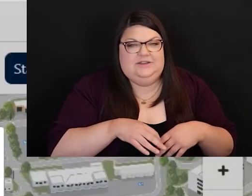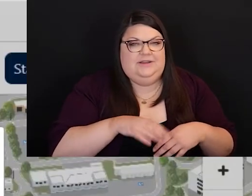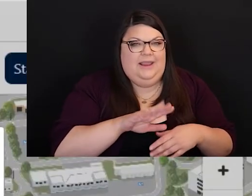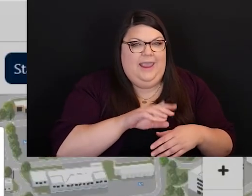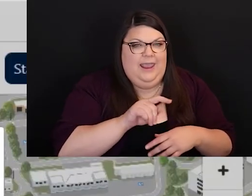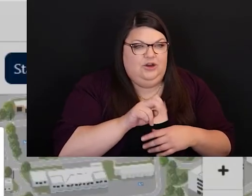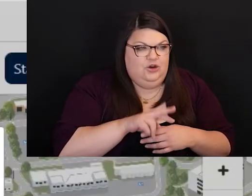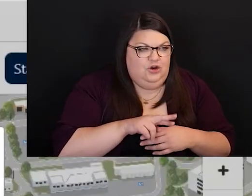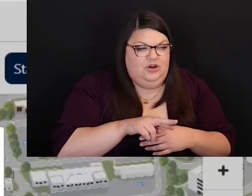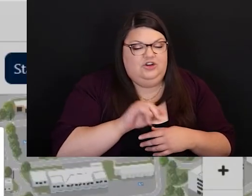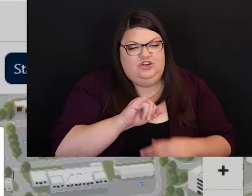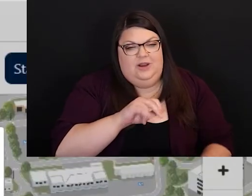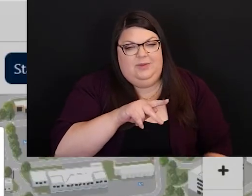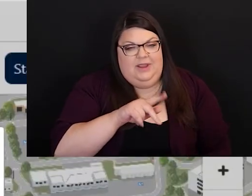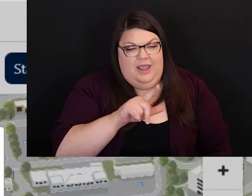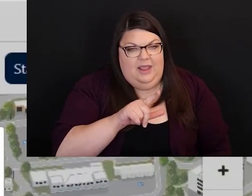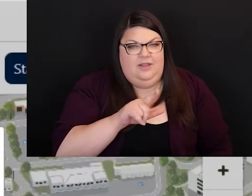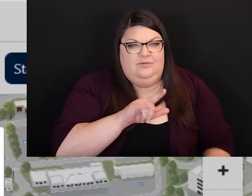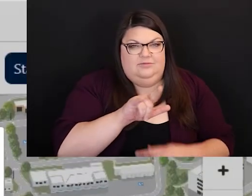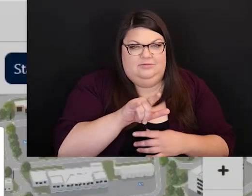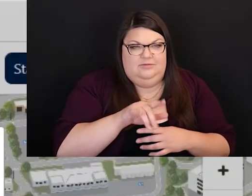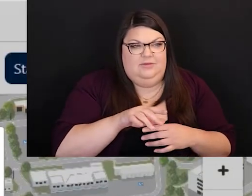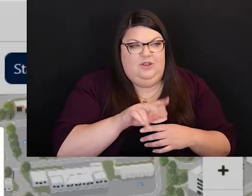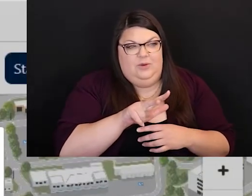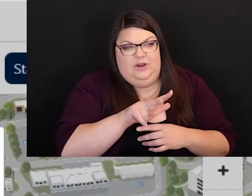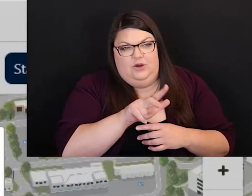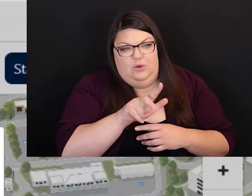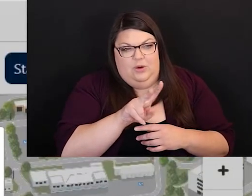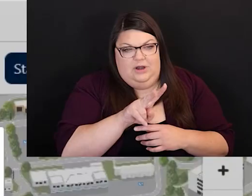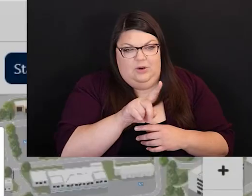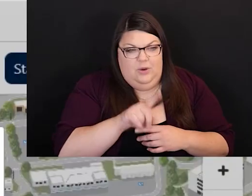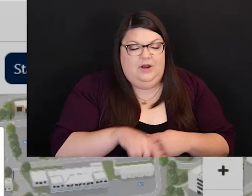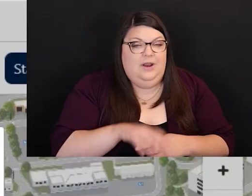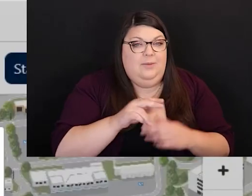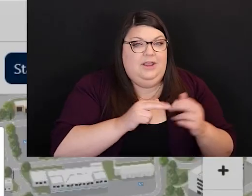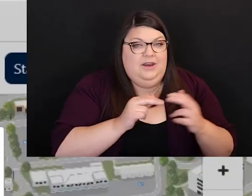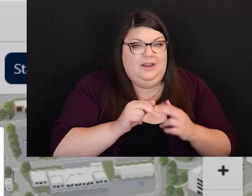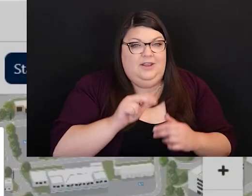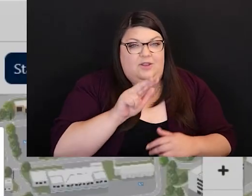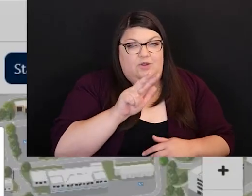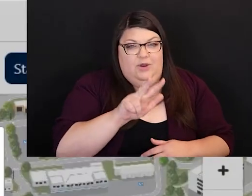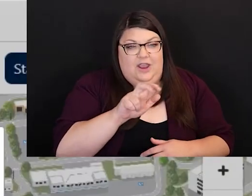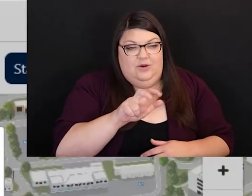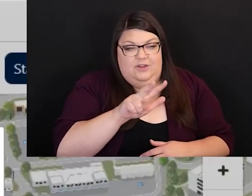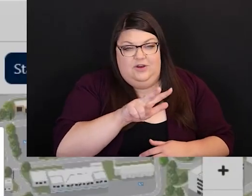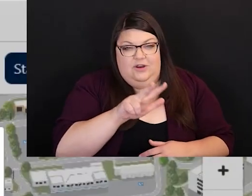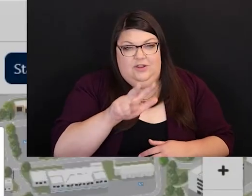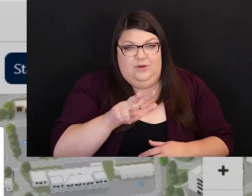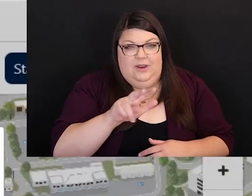JPL Building 321. Flight Projects Center building is 333.9 meters ahead and to the right.